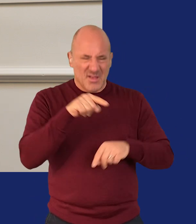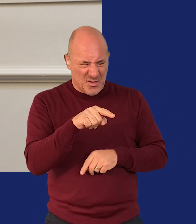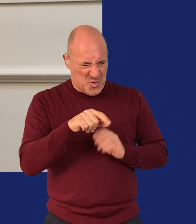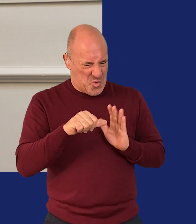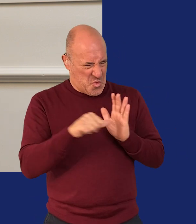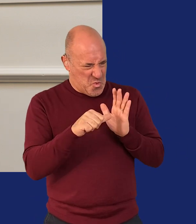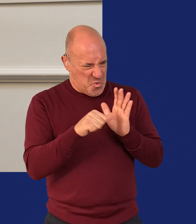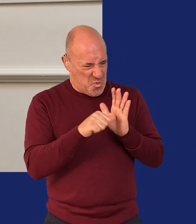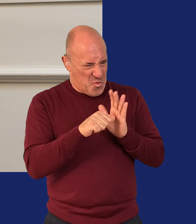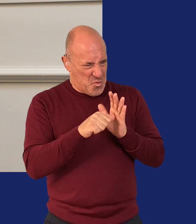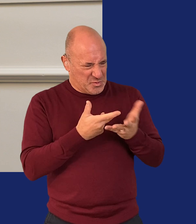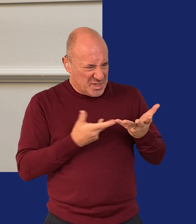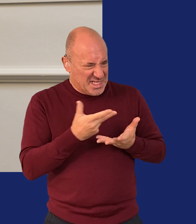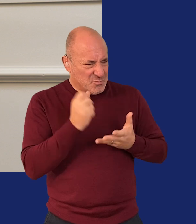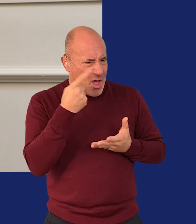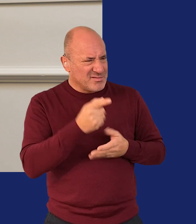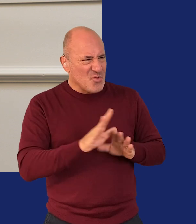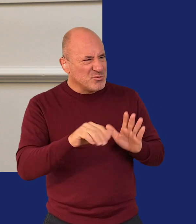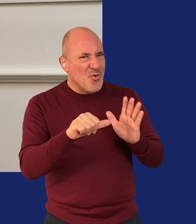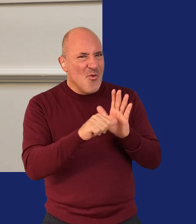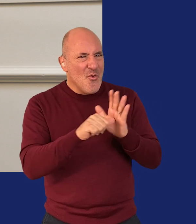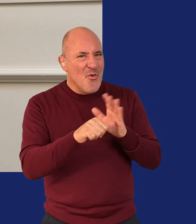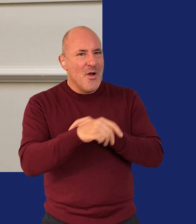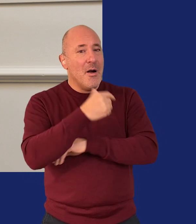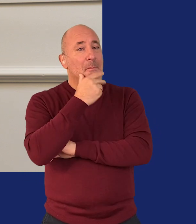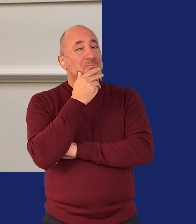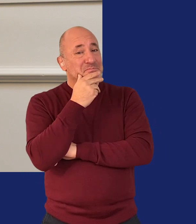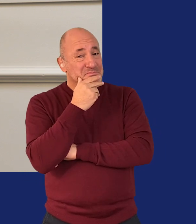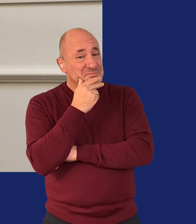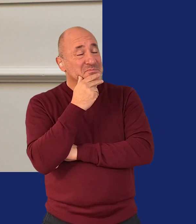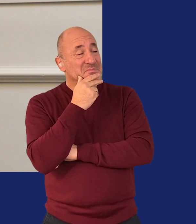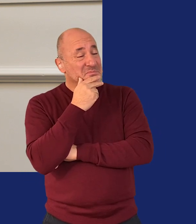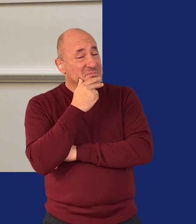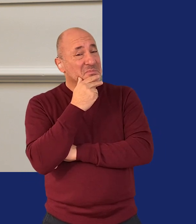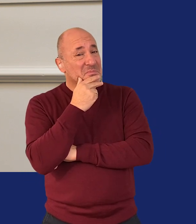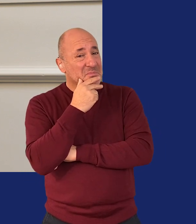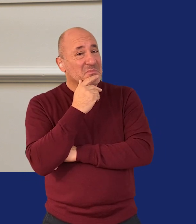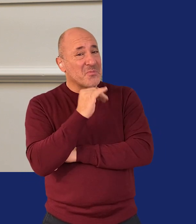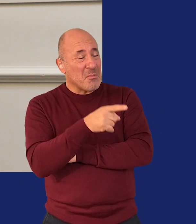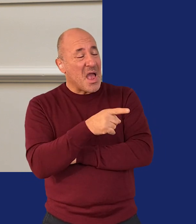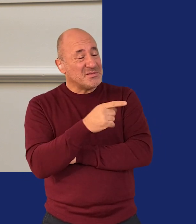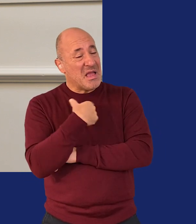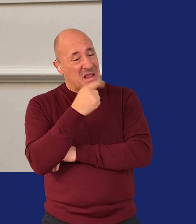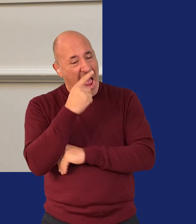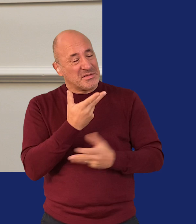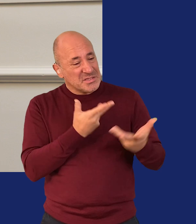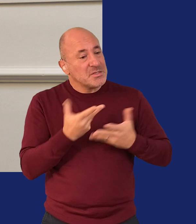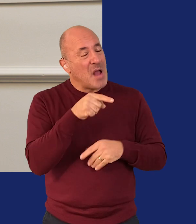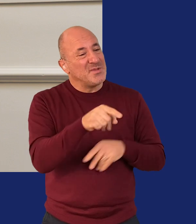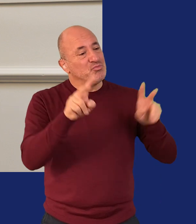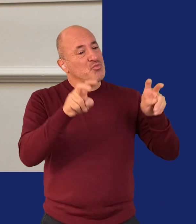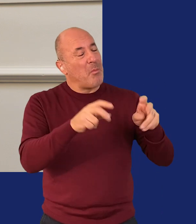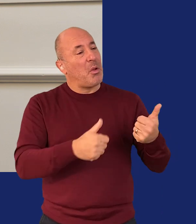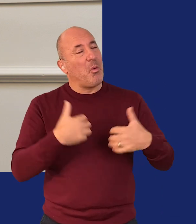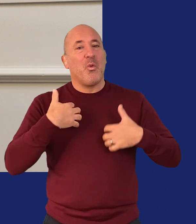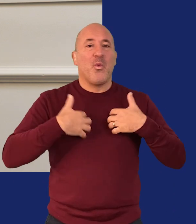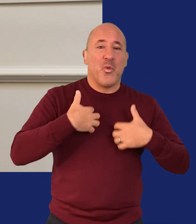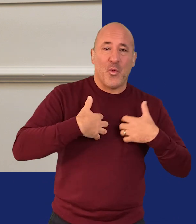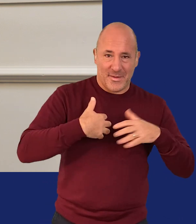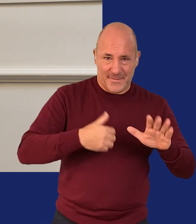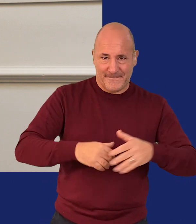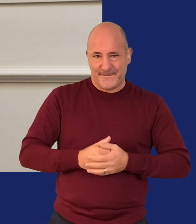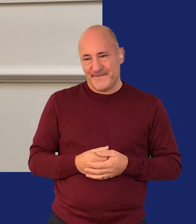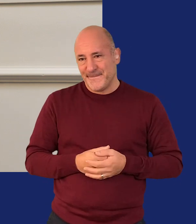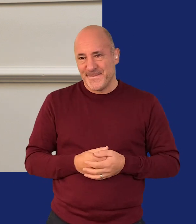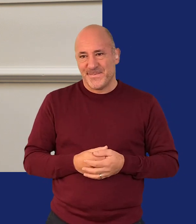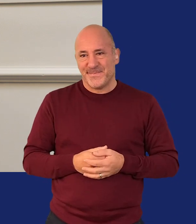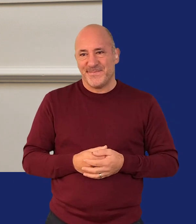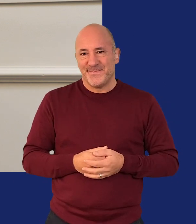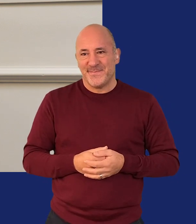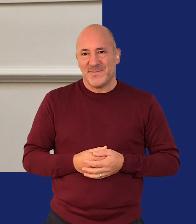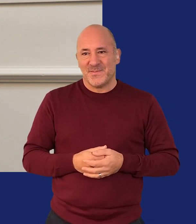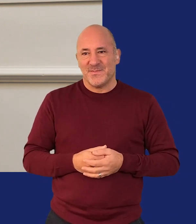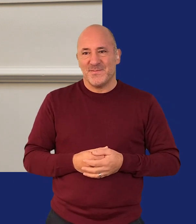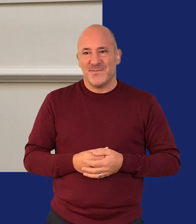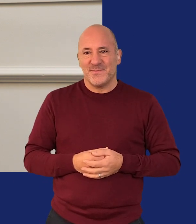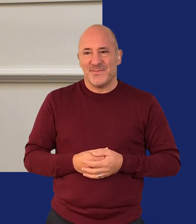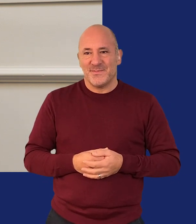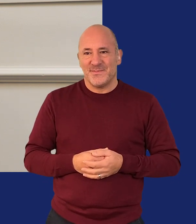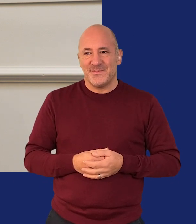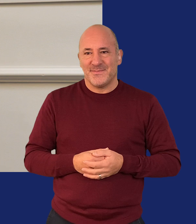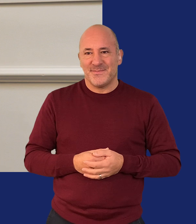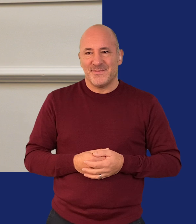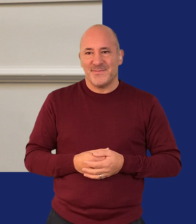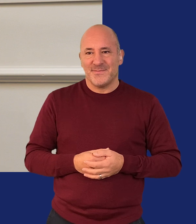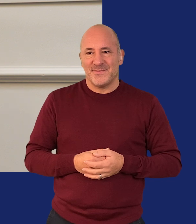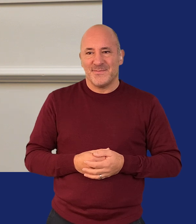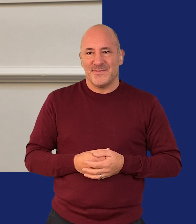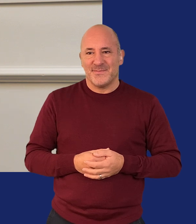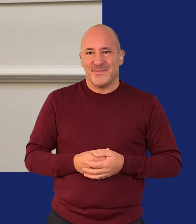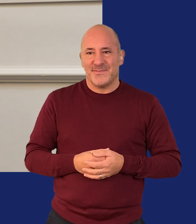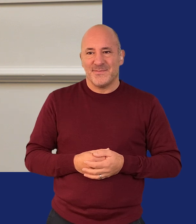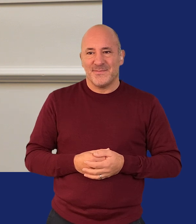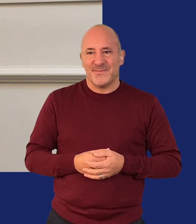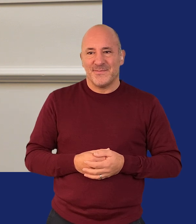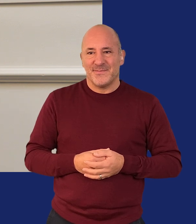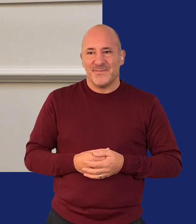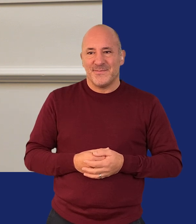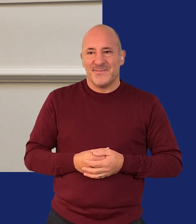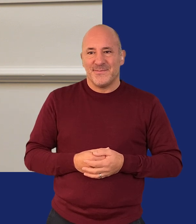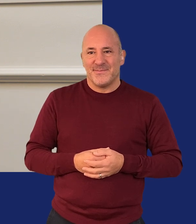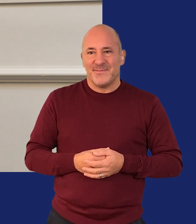realise that it's not such an awkward topic to, to like talk on, um, but, but,